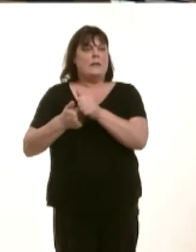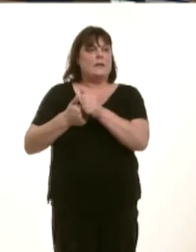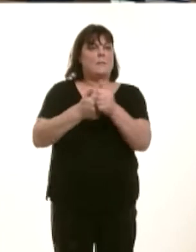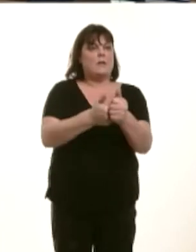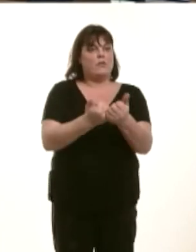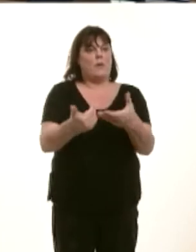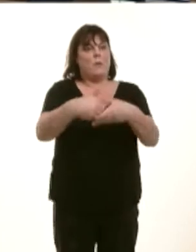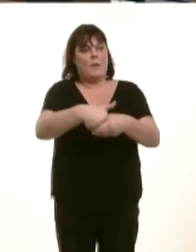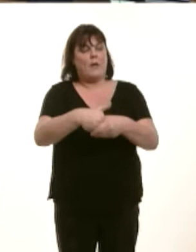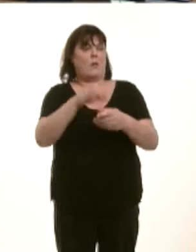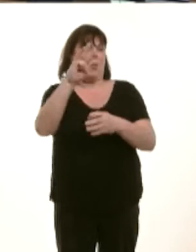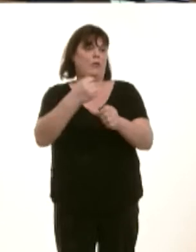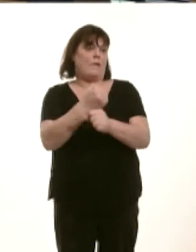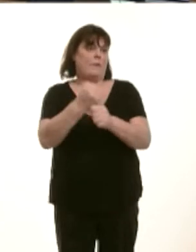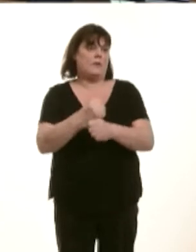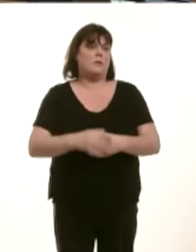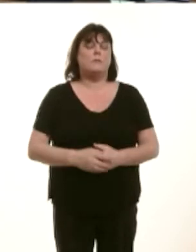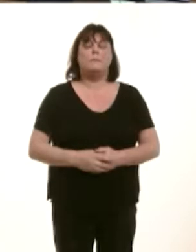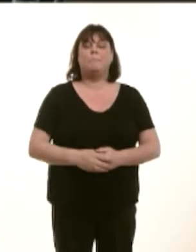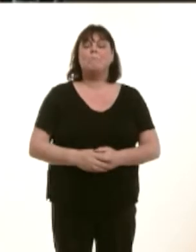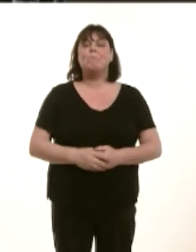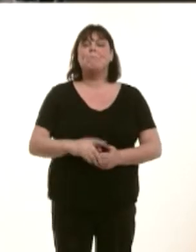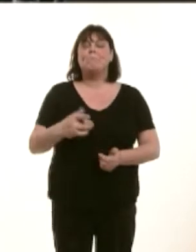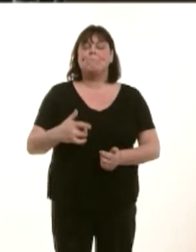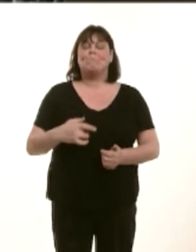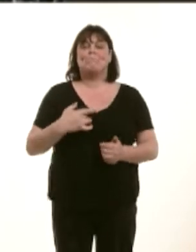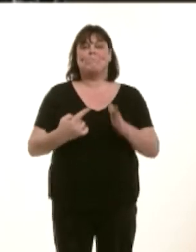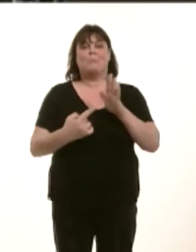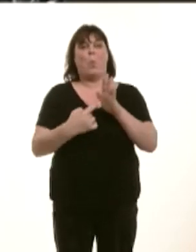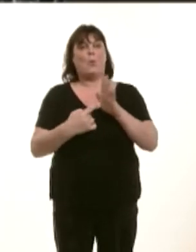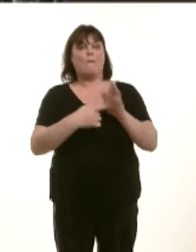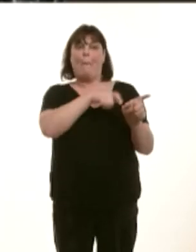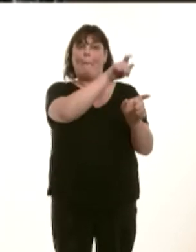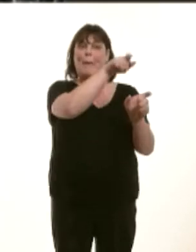Carwyn Jones: I think itís absolutely crucial for passenger information to be as clear as